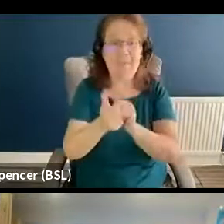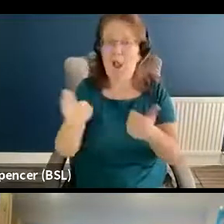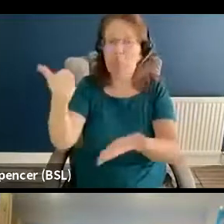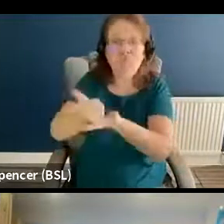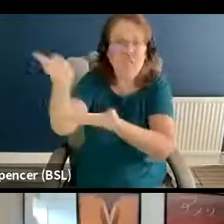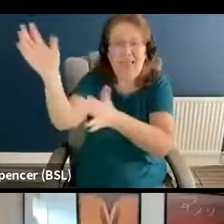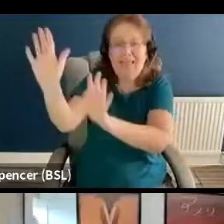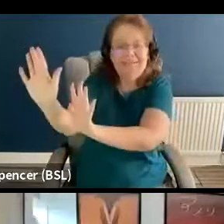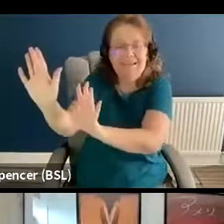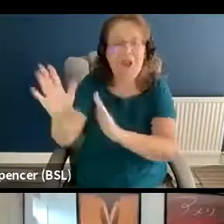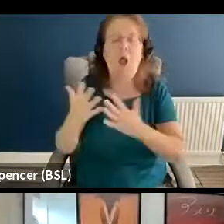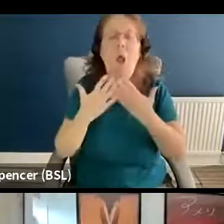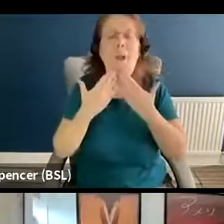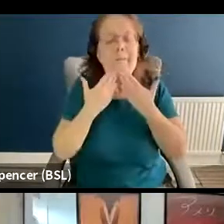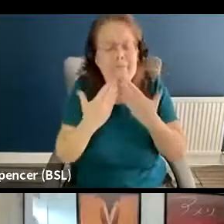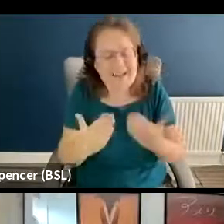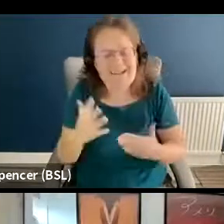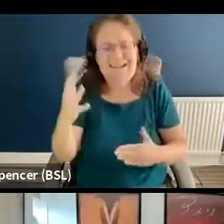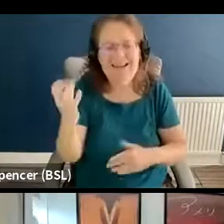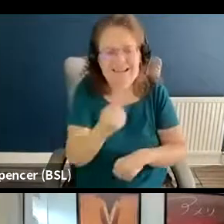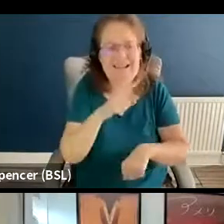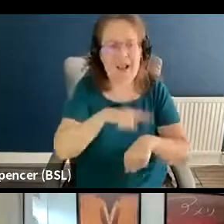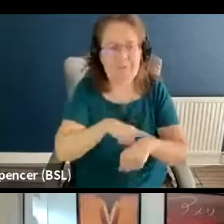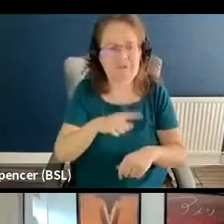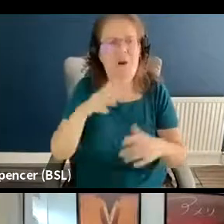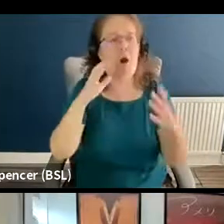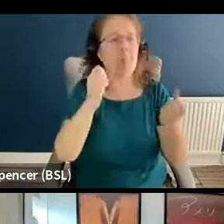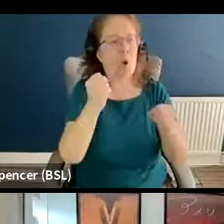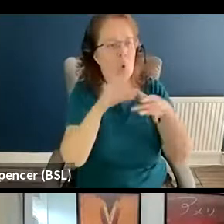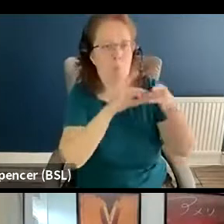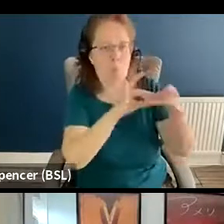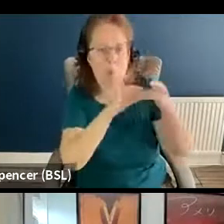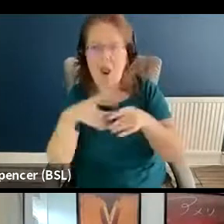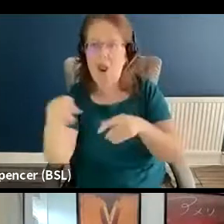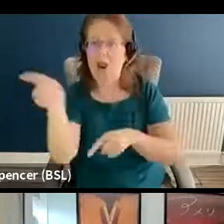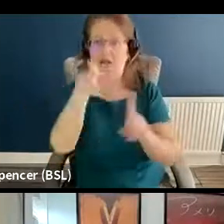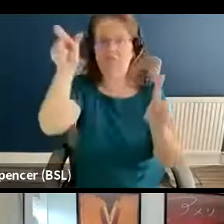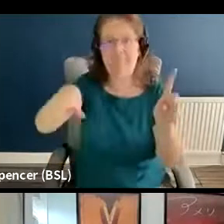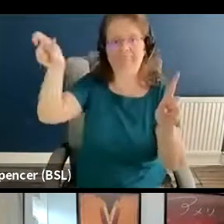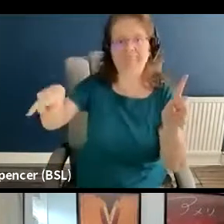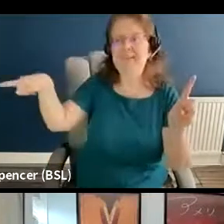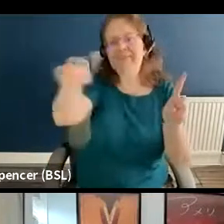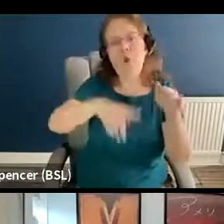Please take the time to make sure you're working with vendors that understand these issues.